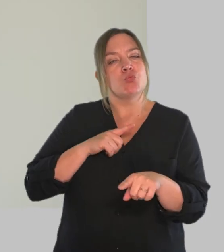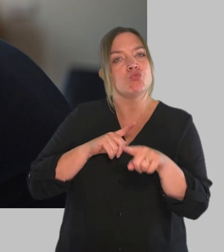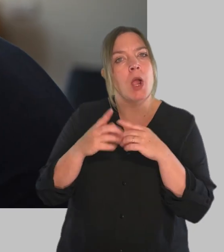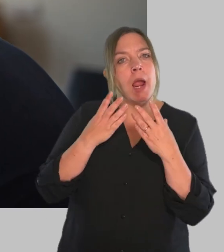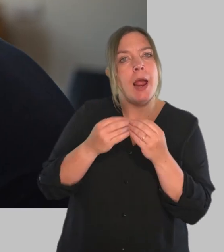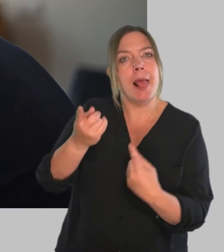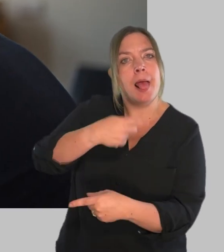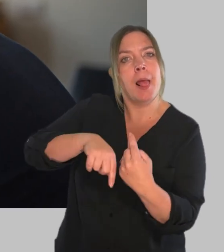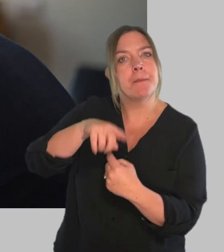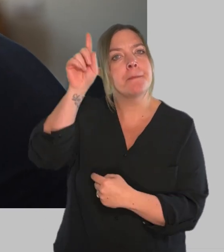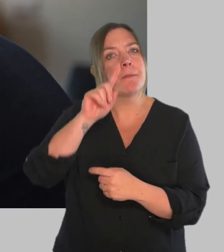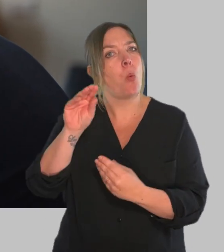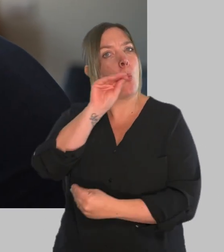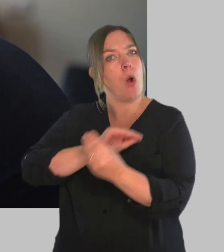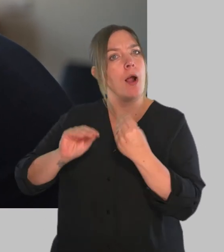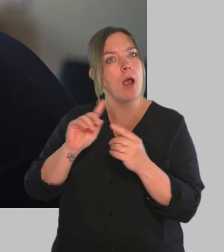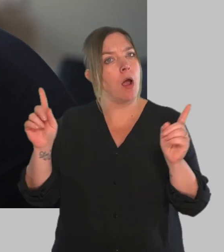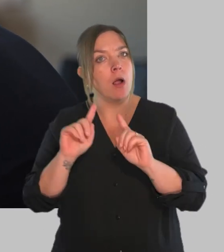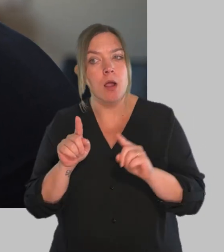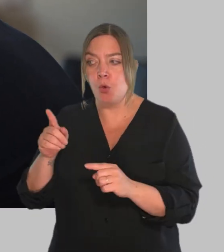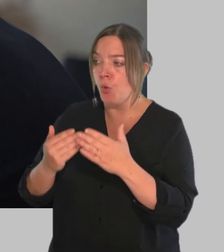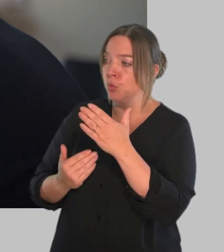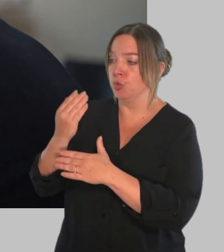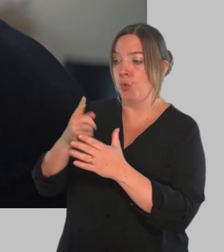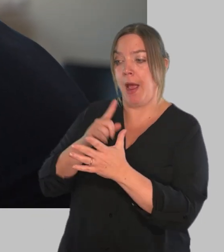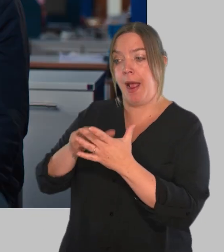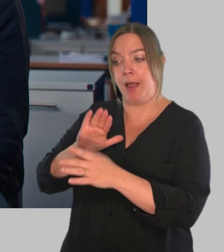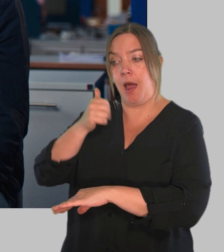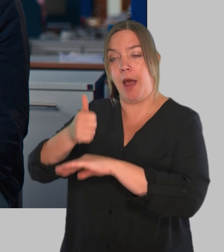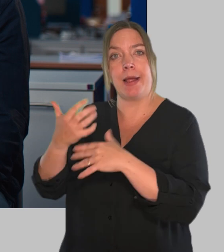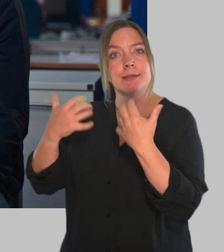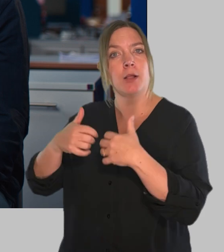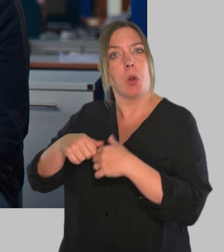So what I try and help people work out is when you have a new AI technology,